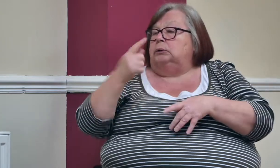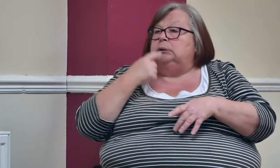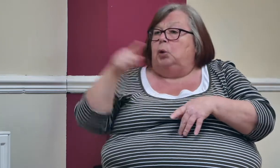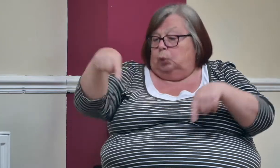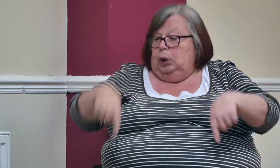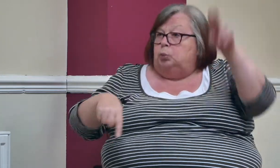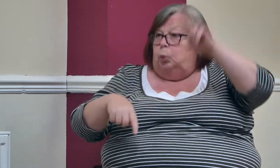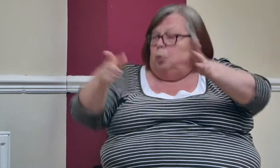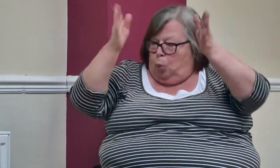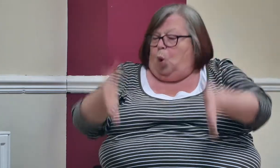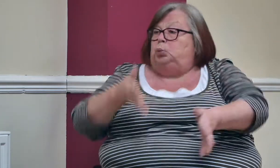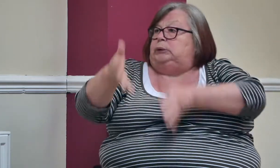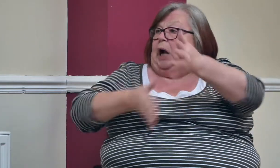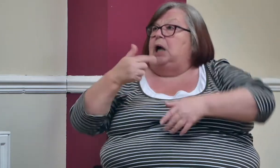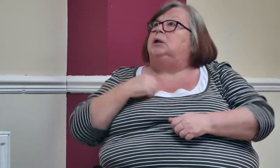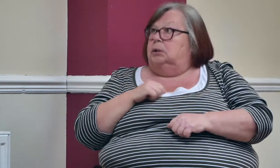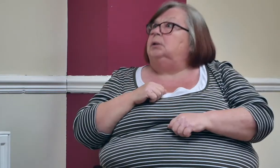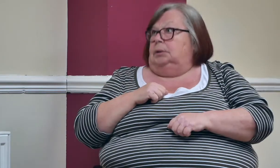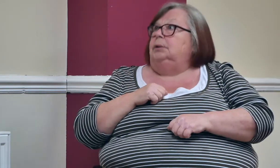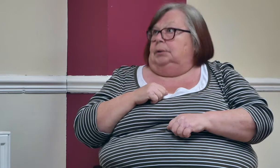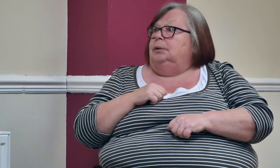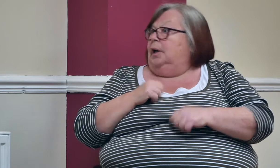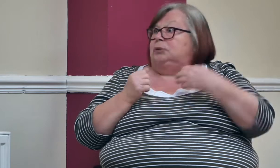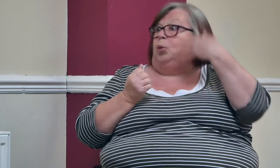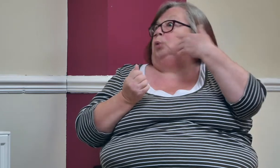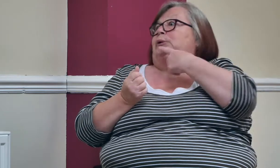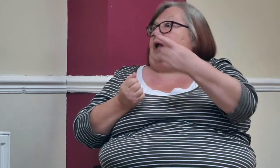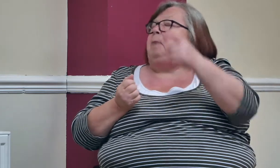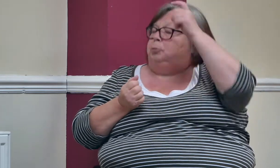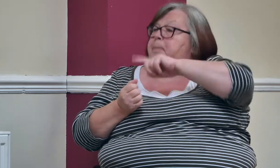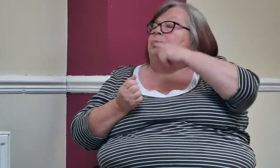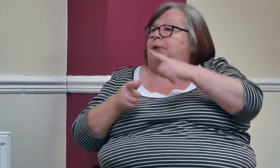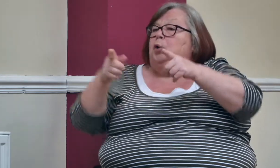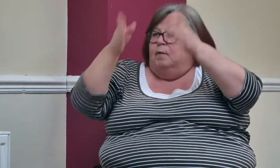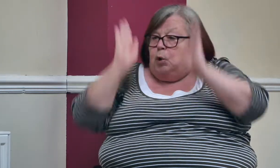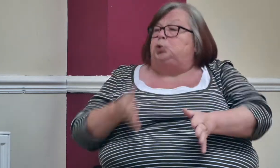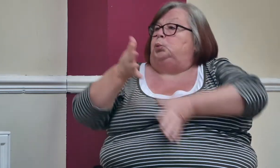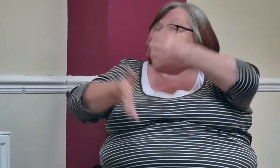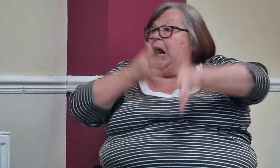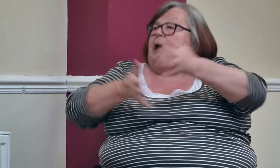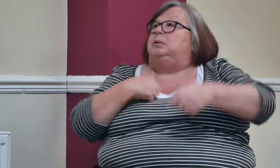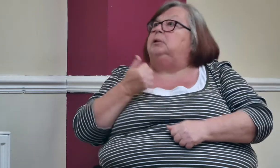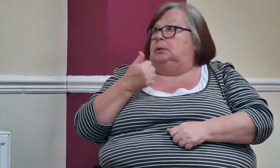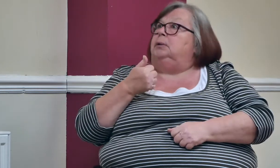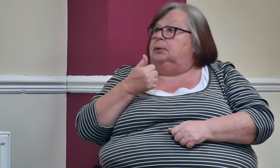She told me, "You are at this school, you've got to sign." I didn't know what she said! But I remember catching "got to sign"